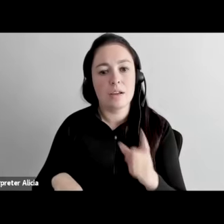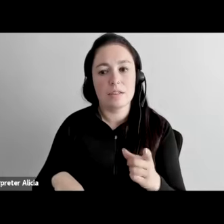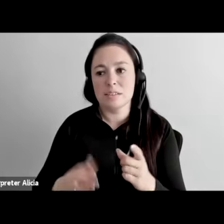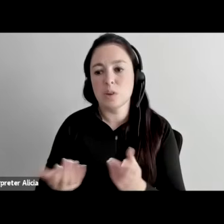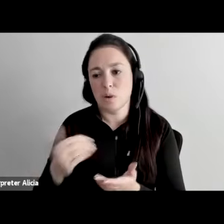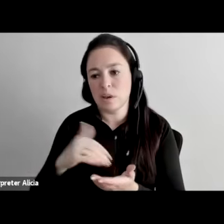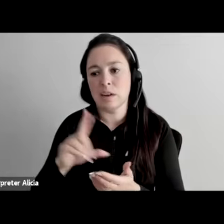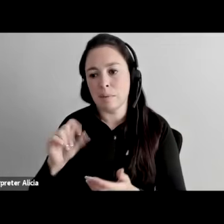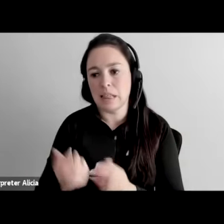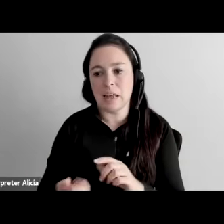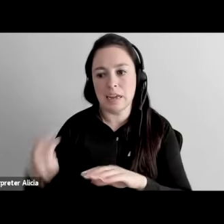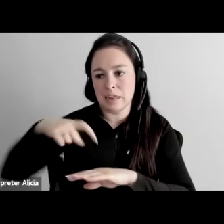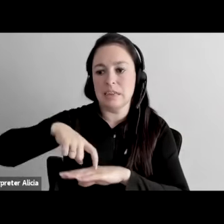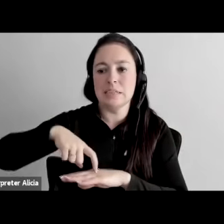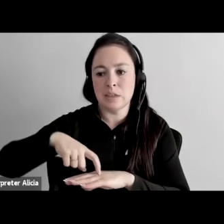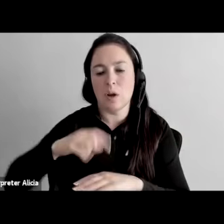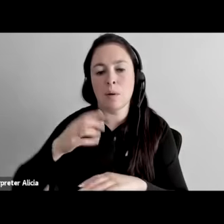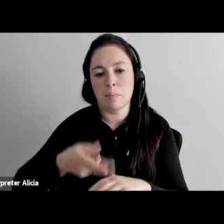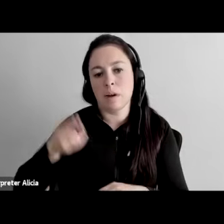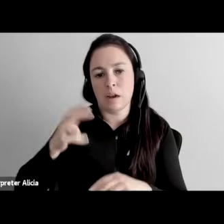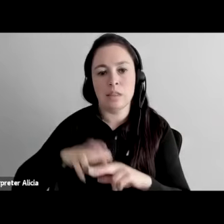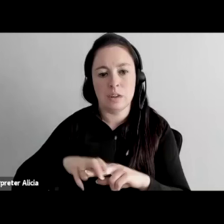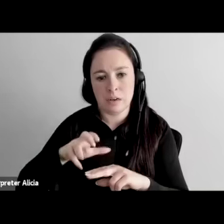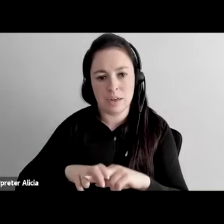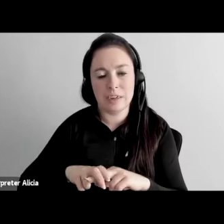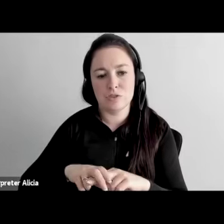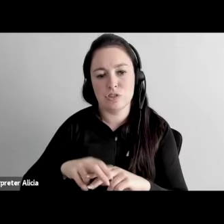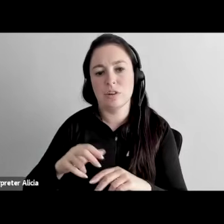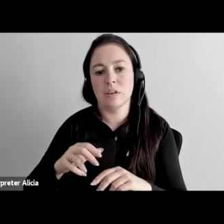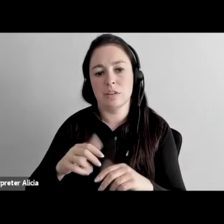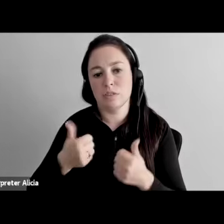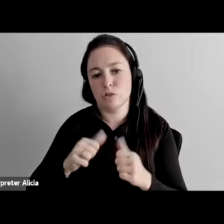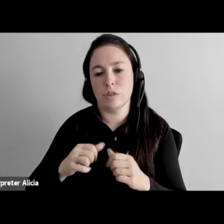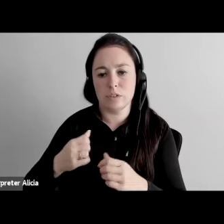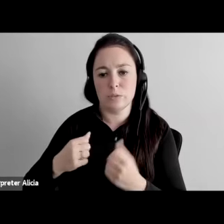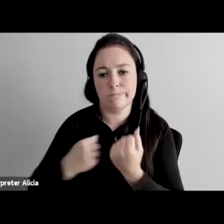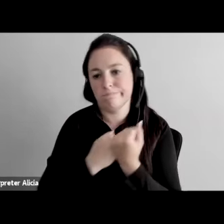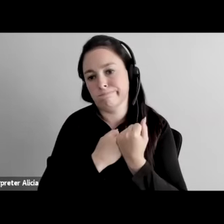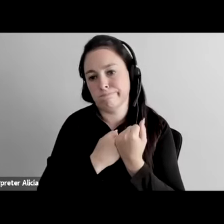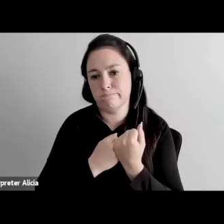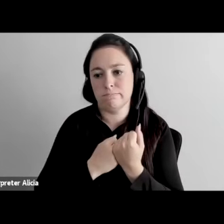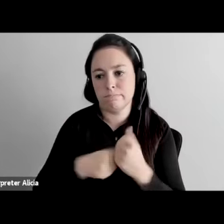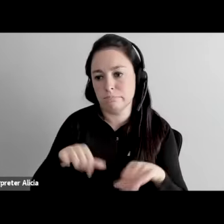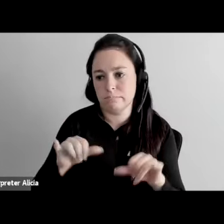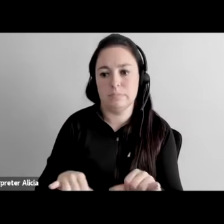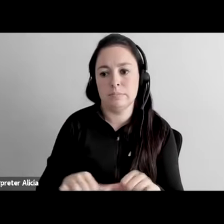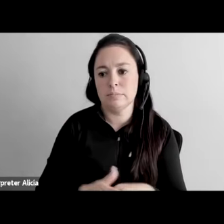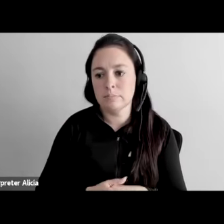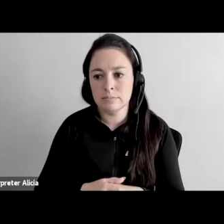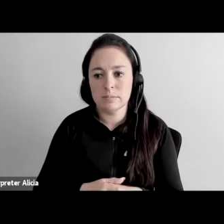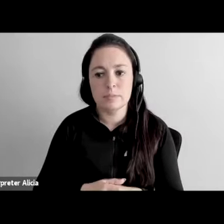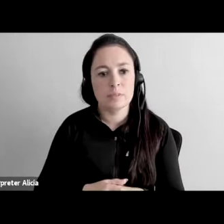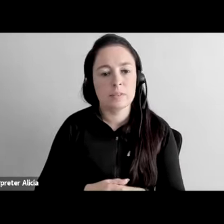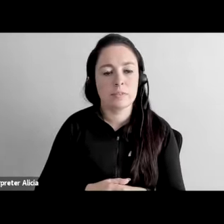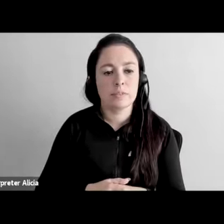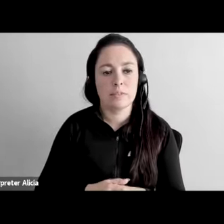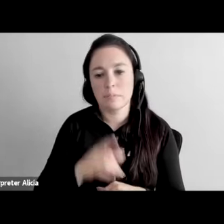that's underneath the table to stabilize us. No one told me how to do it. I just